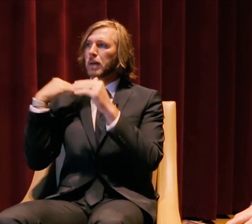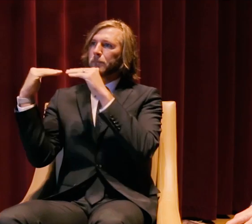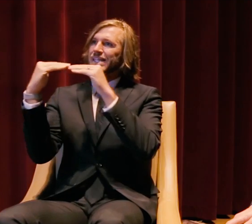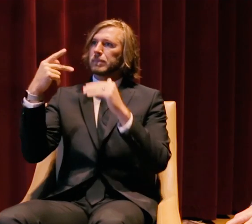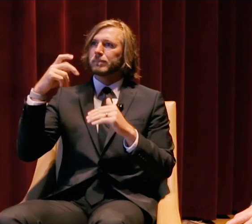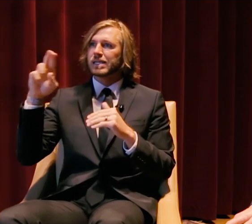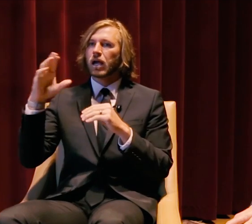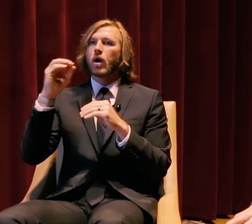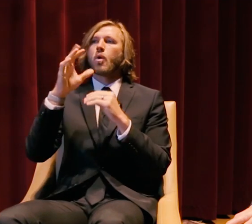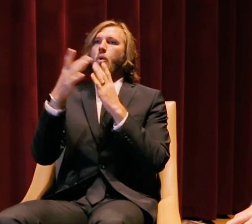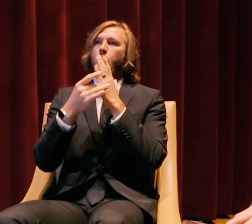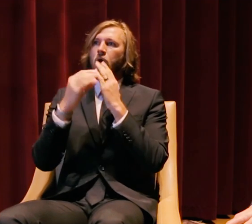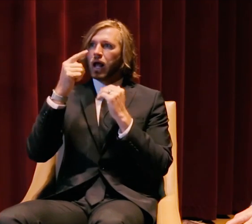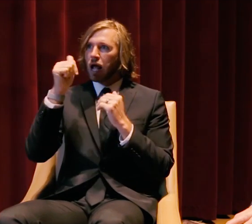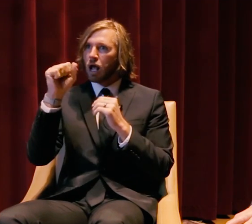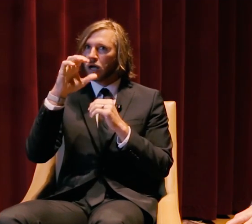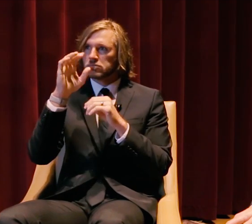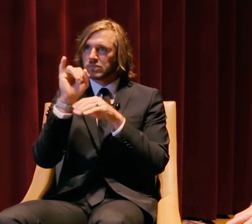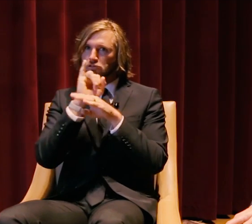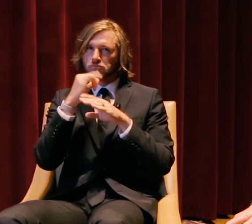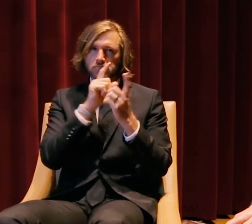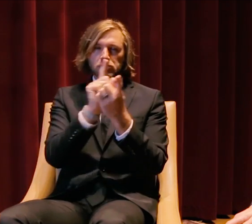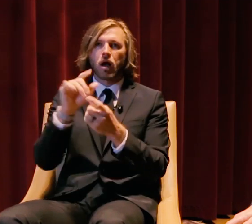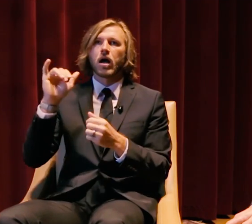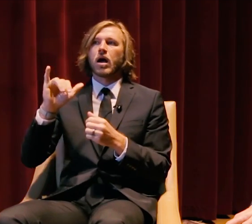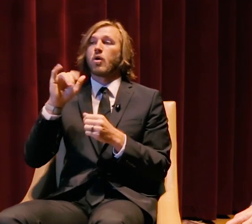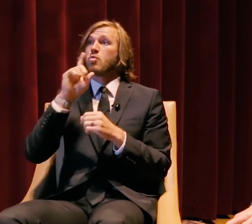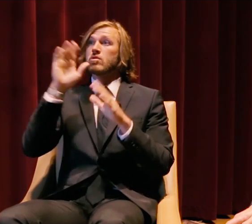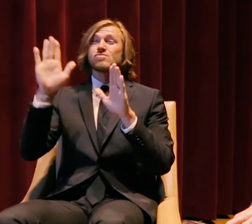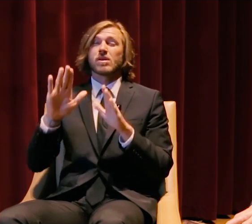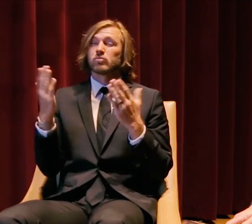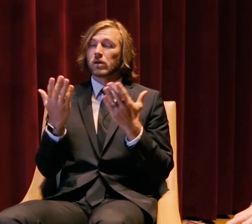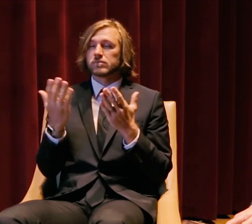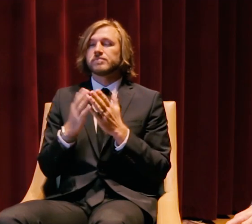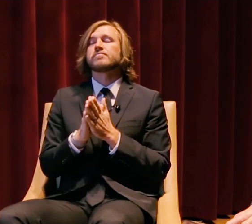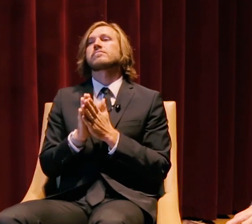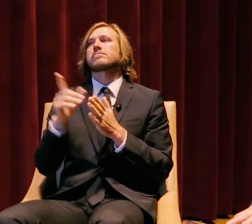others that are in the oil and gas industry. And what was really great was the encouragement